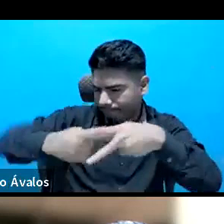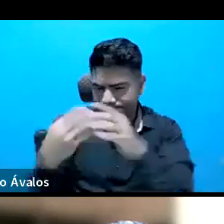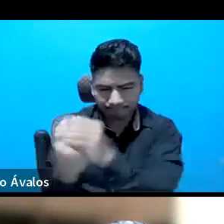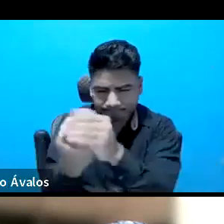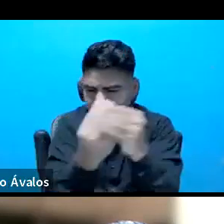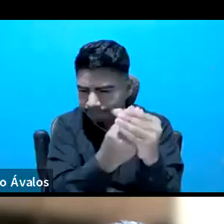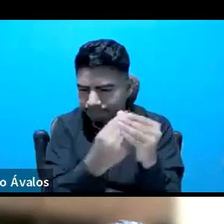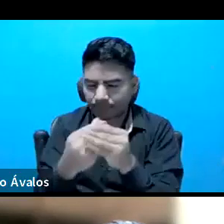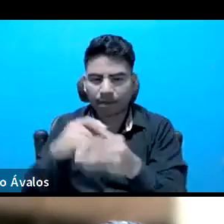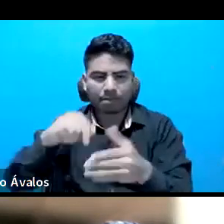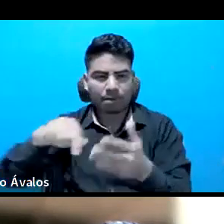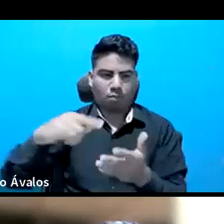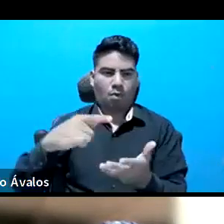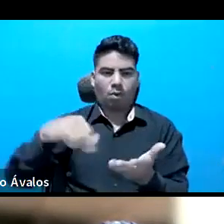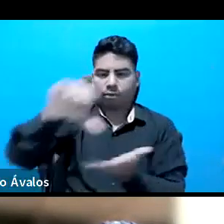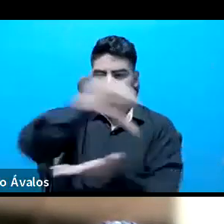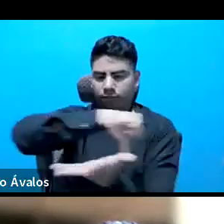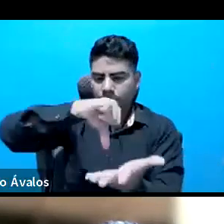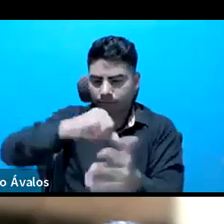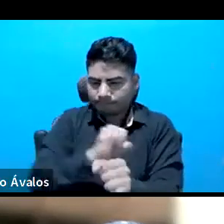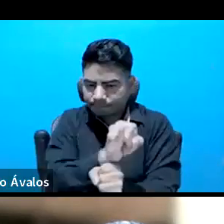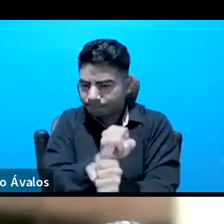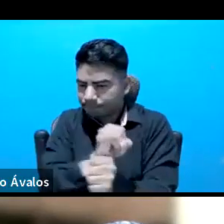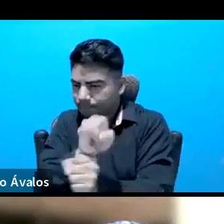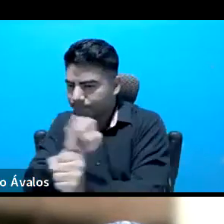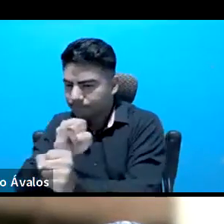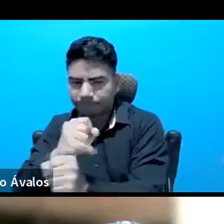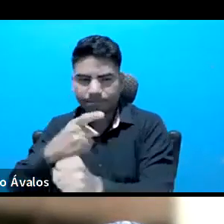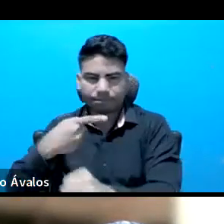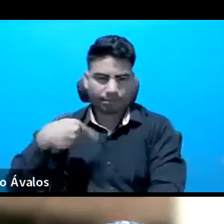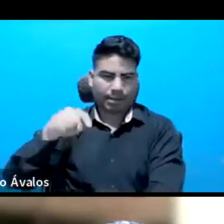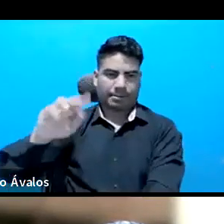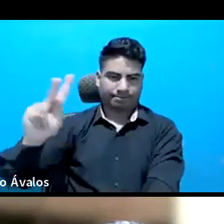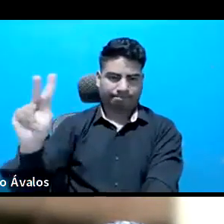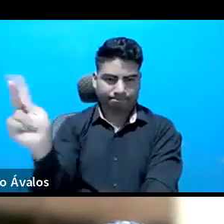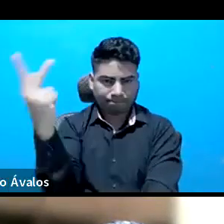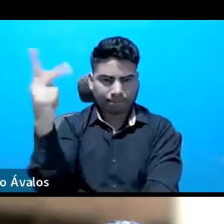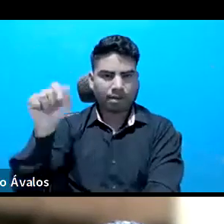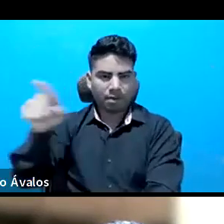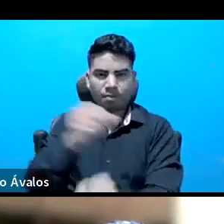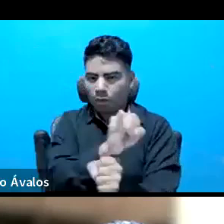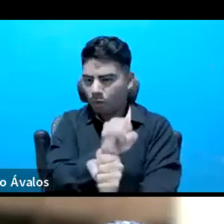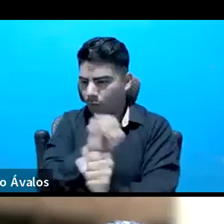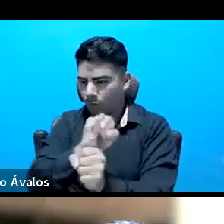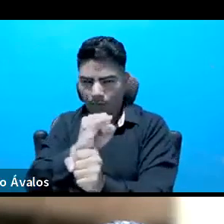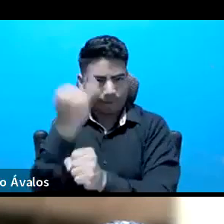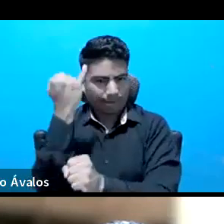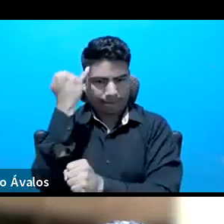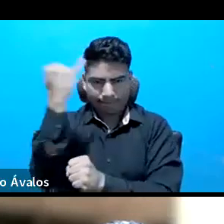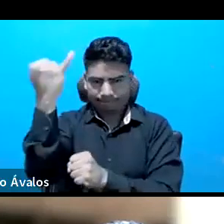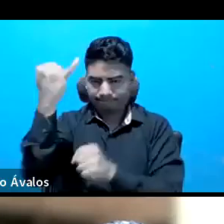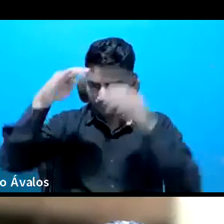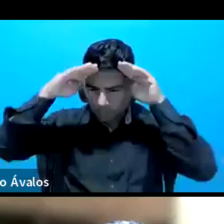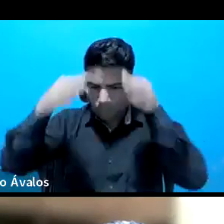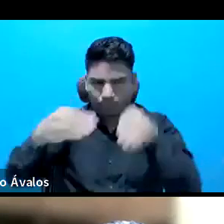policy ativa Boris in the staff is sent Boris in the staff is sent to Embassy as you need to use Avon saddles the Polytechnic on assume? Yes. Professor. fessor, Investigator,